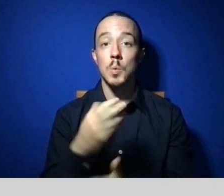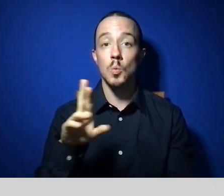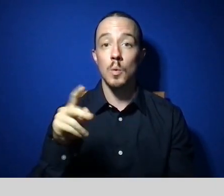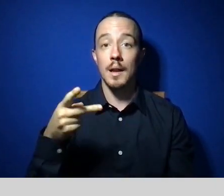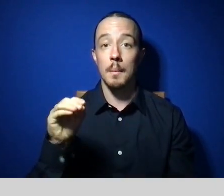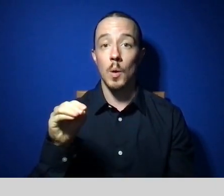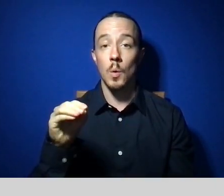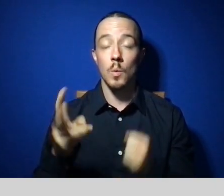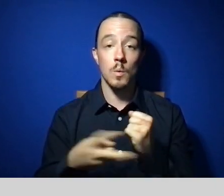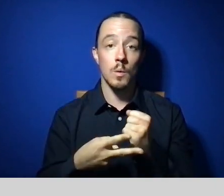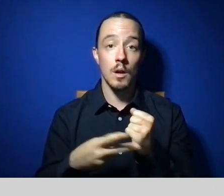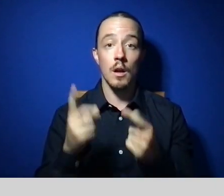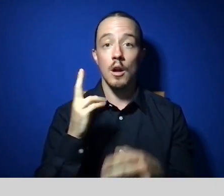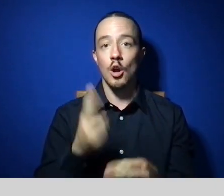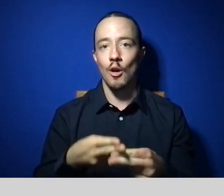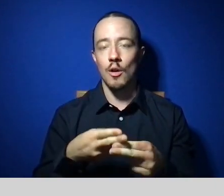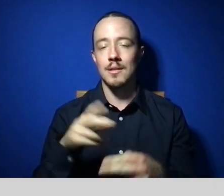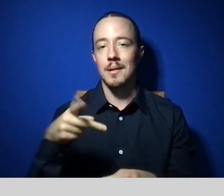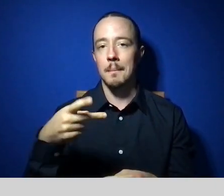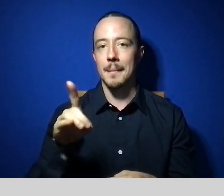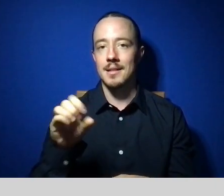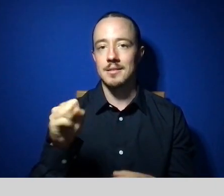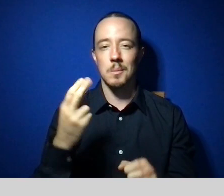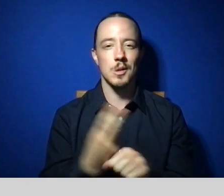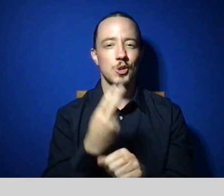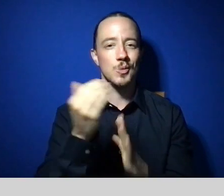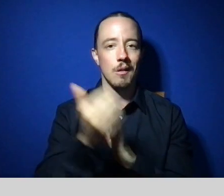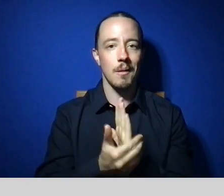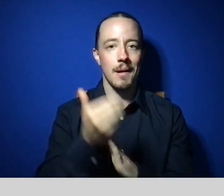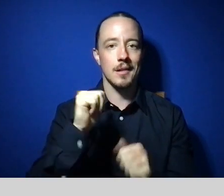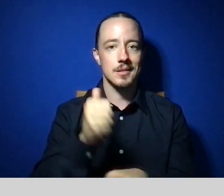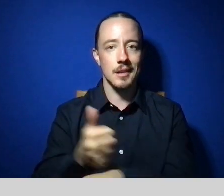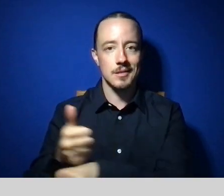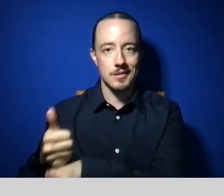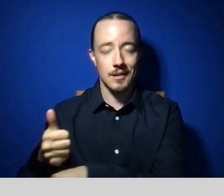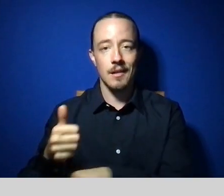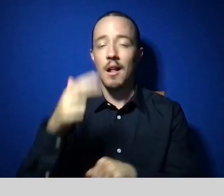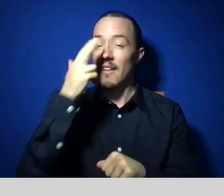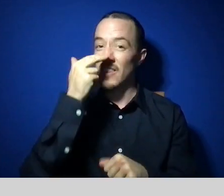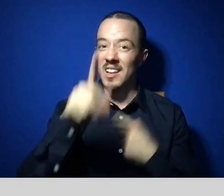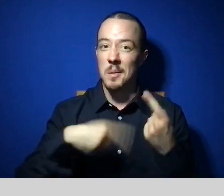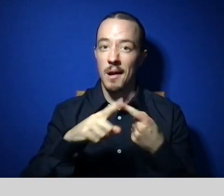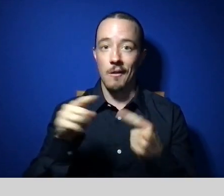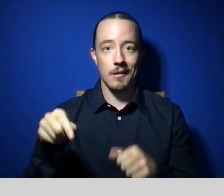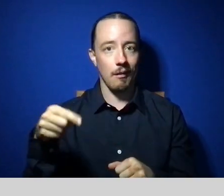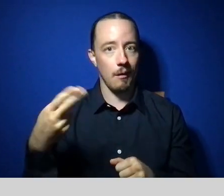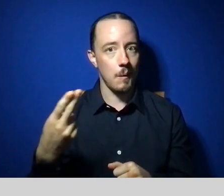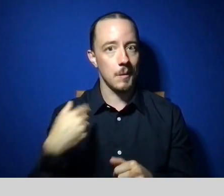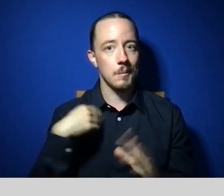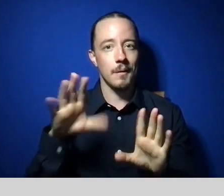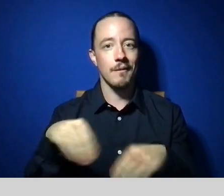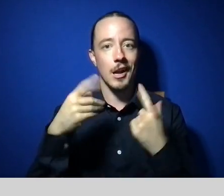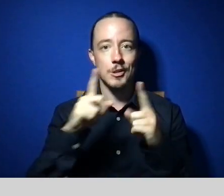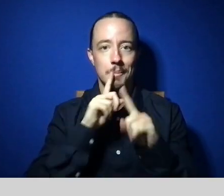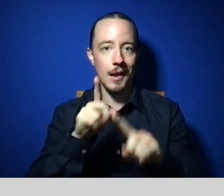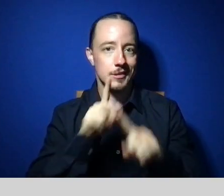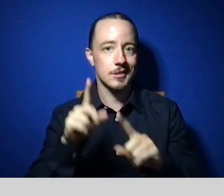I'll use the default settings for that. And then handy thing about GitHub is it just gives you the commands you need to run for you to copy and paste in. So I'll do that.